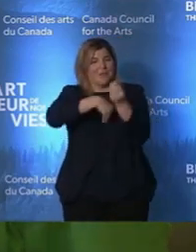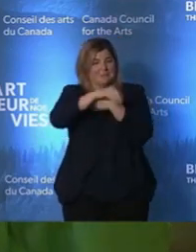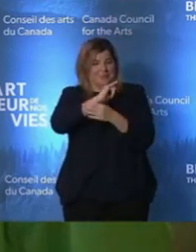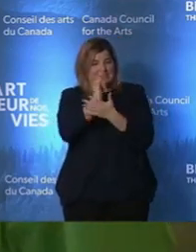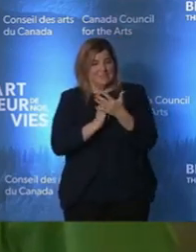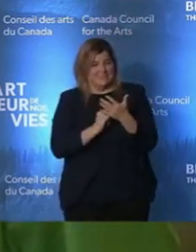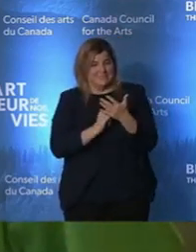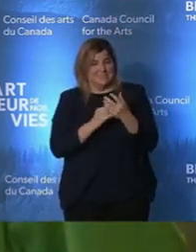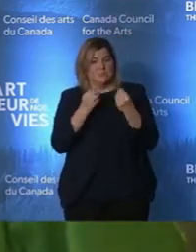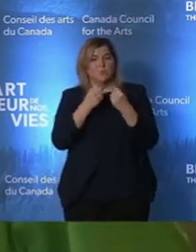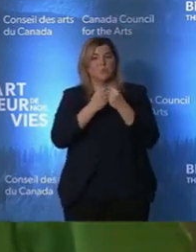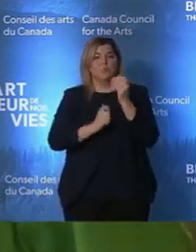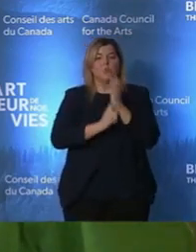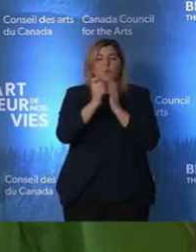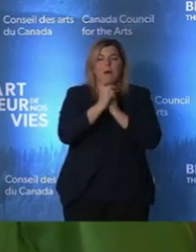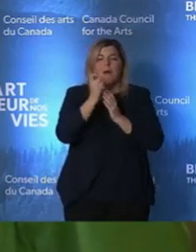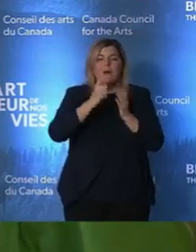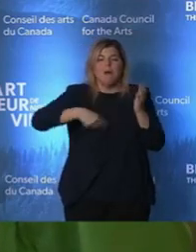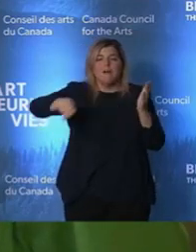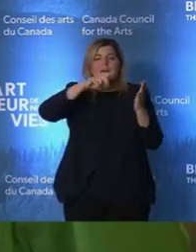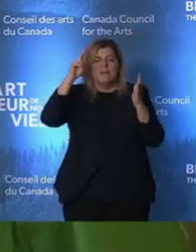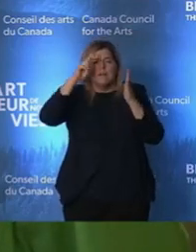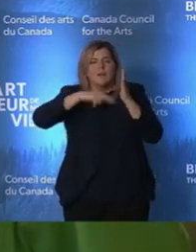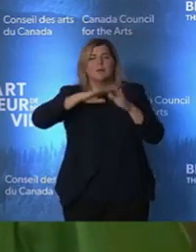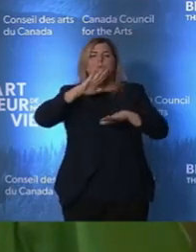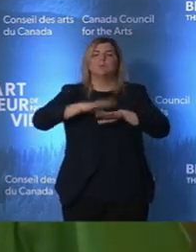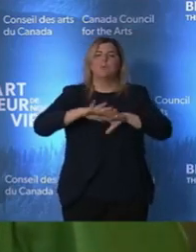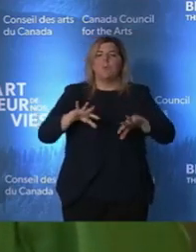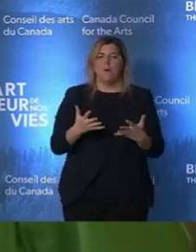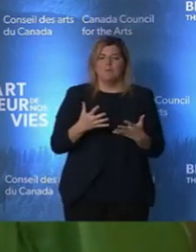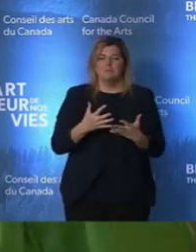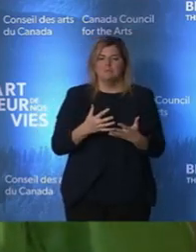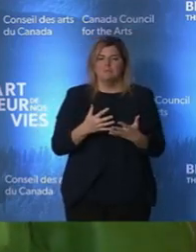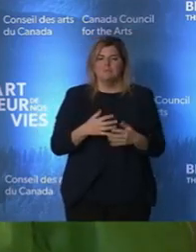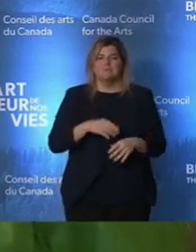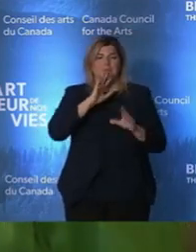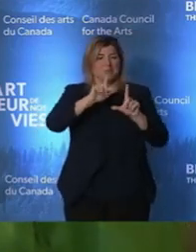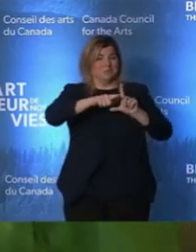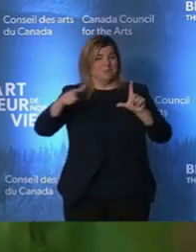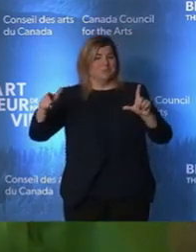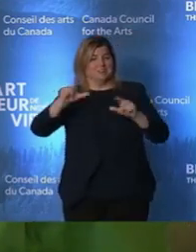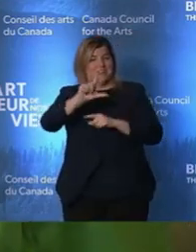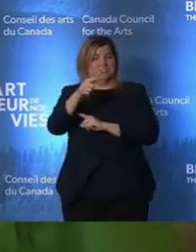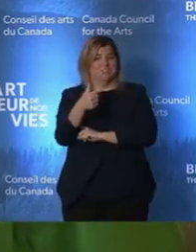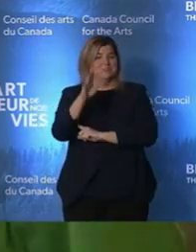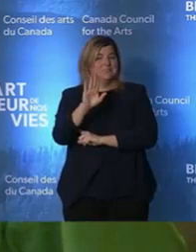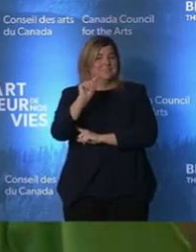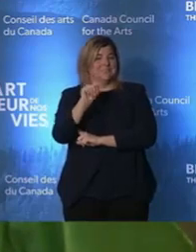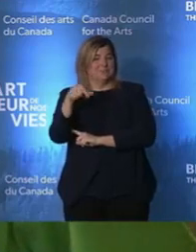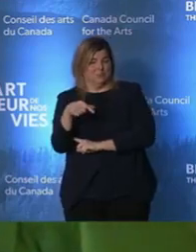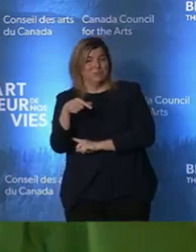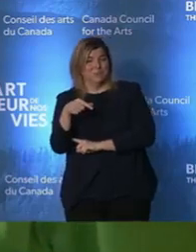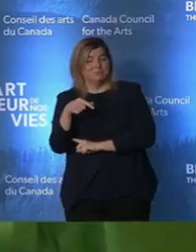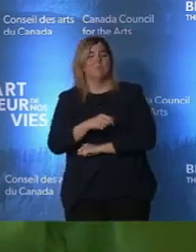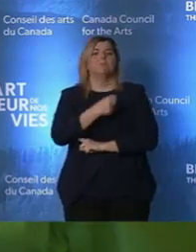is long established acronyms for lesbian, gay, bi, trans, queer etc. My suggestion is to put